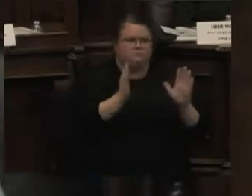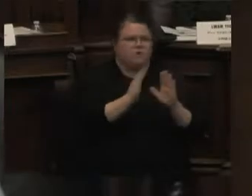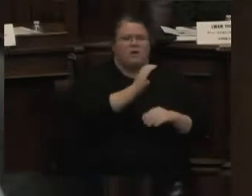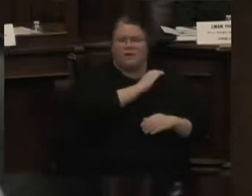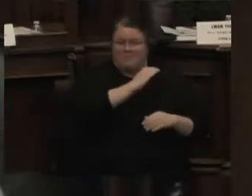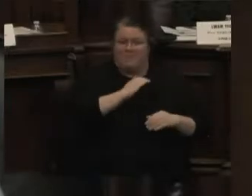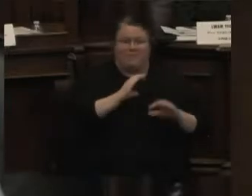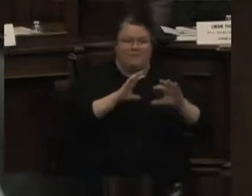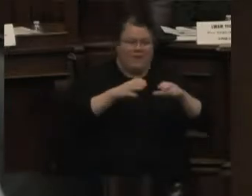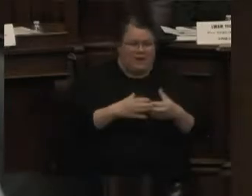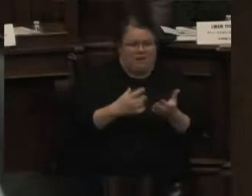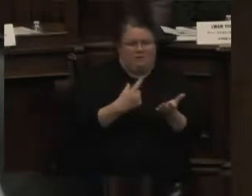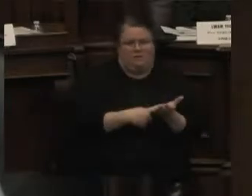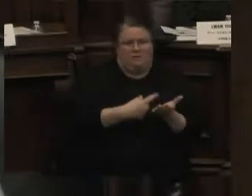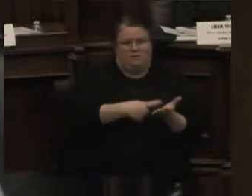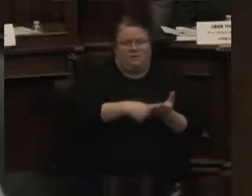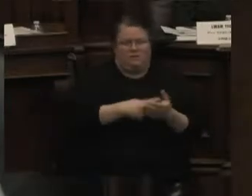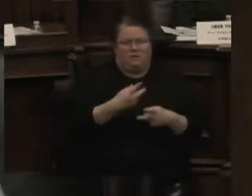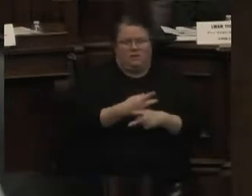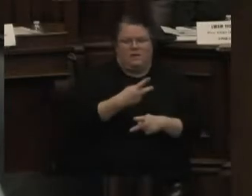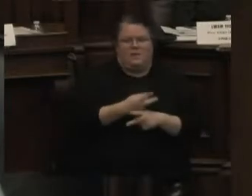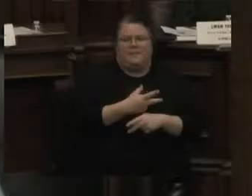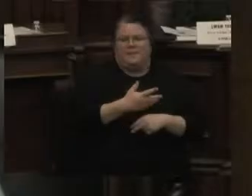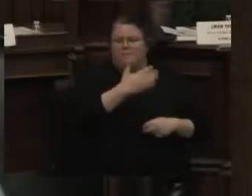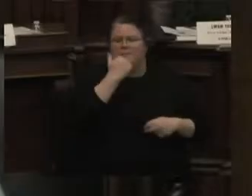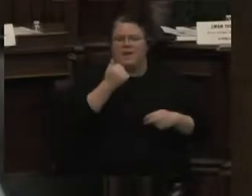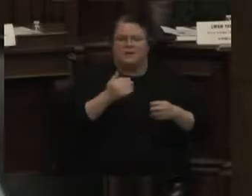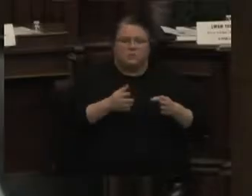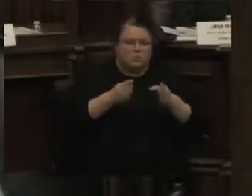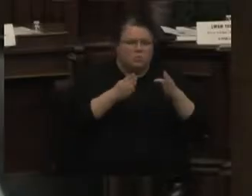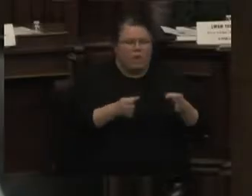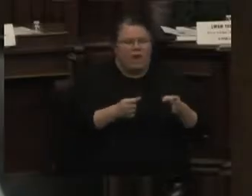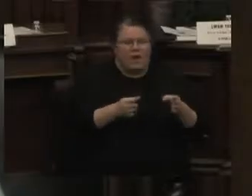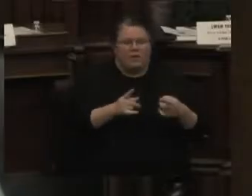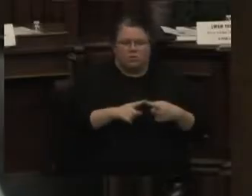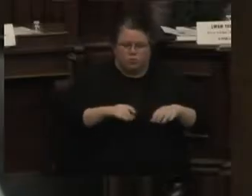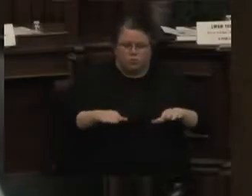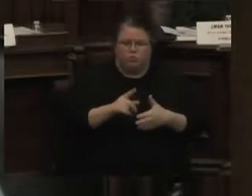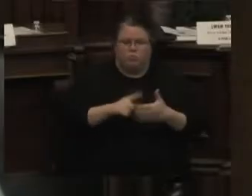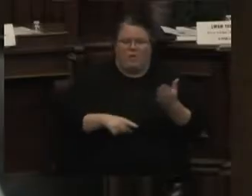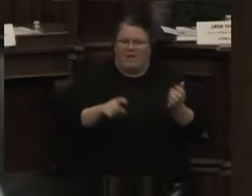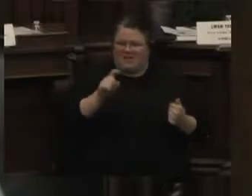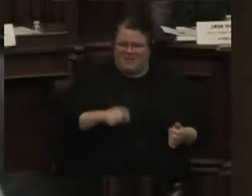or 2 board members form a small